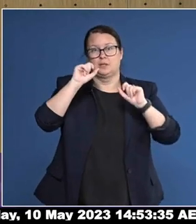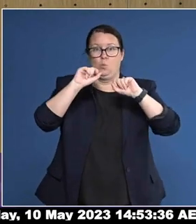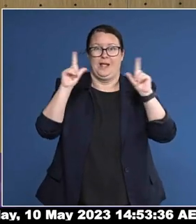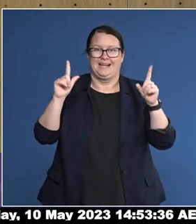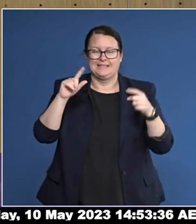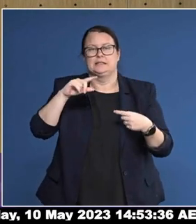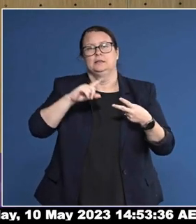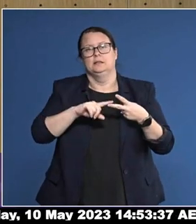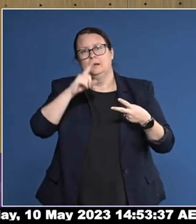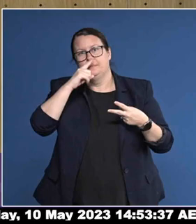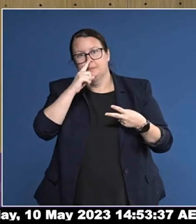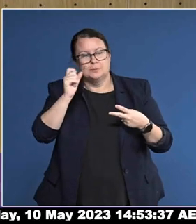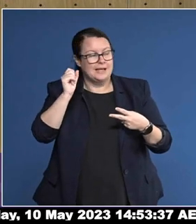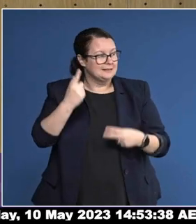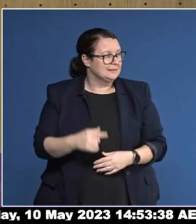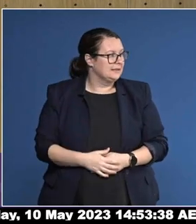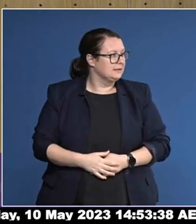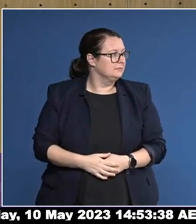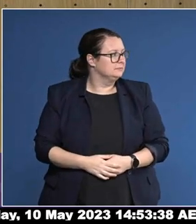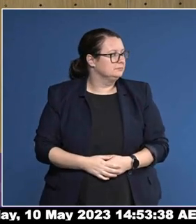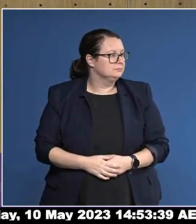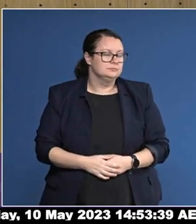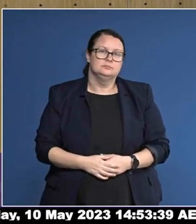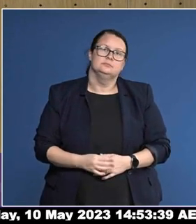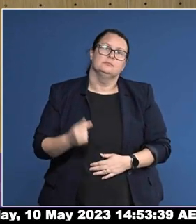for our department we have one of our mandatory training modules for all our new